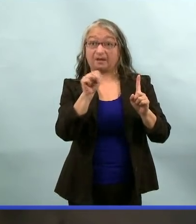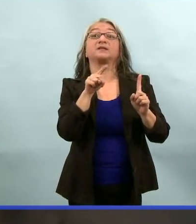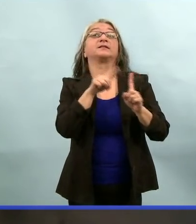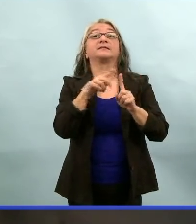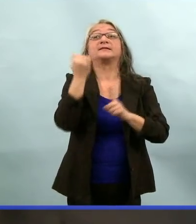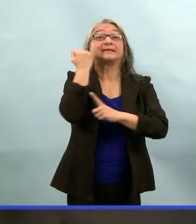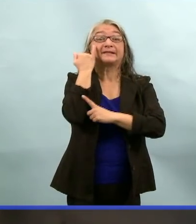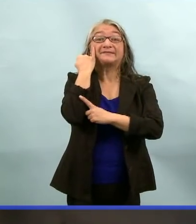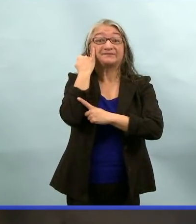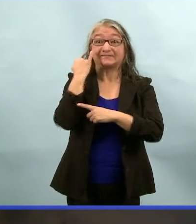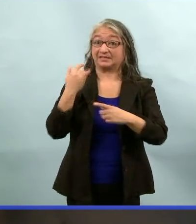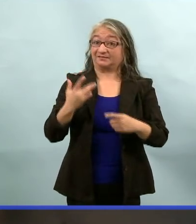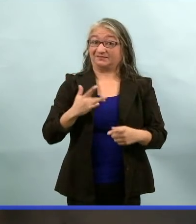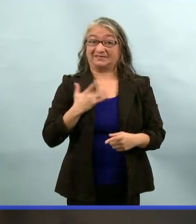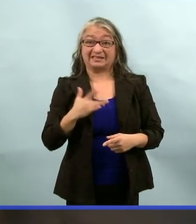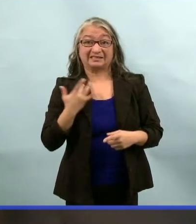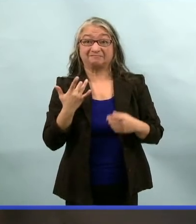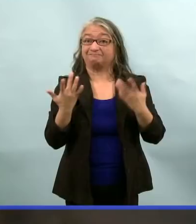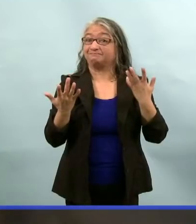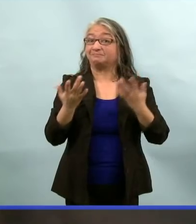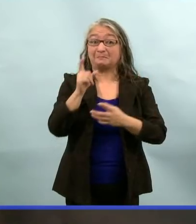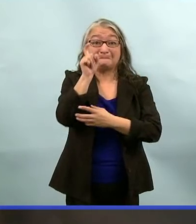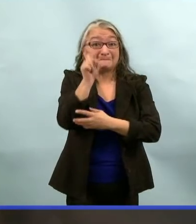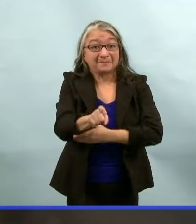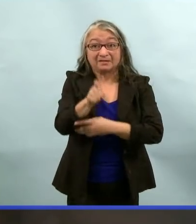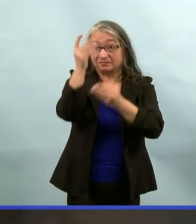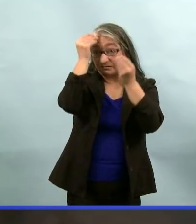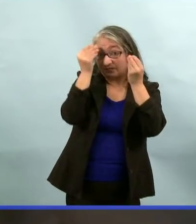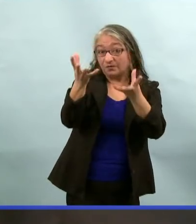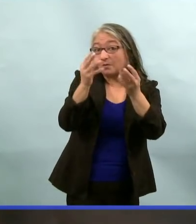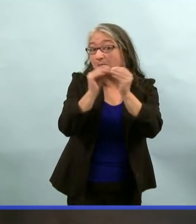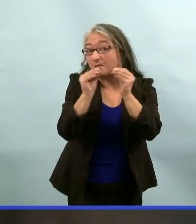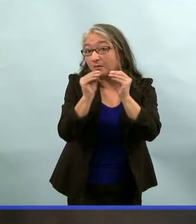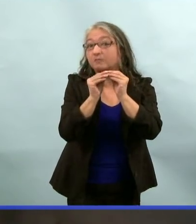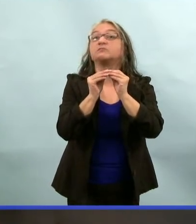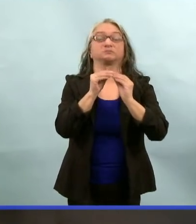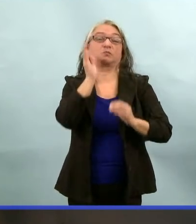it is deemed necessary to protect the health of others more information will be released